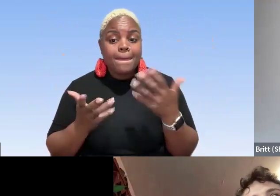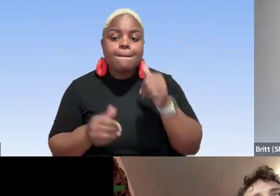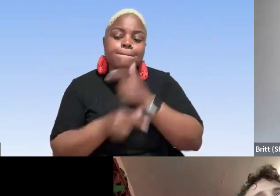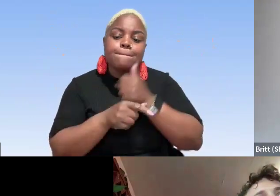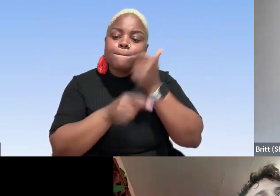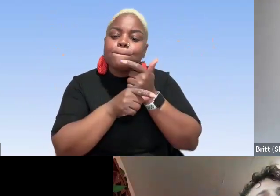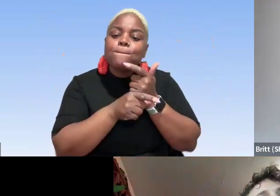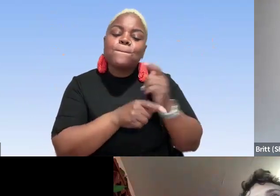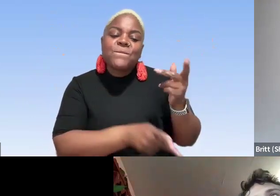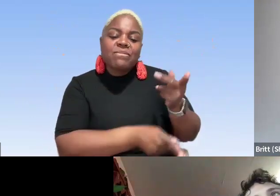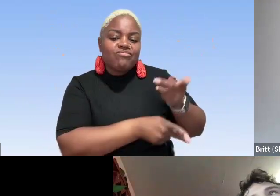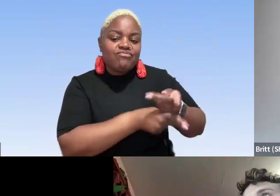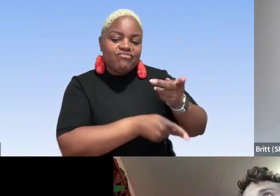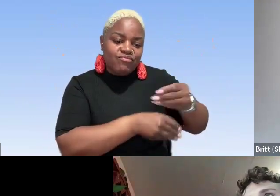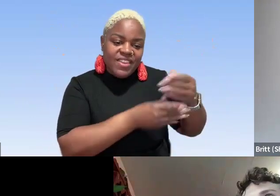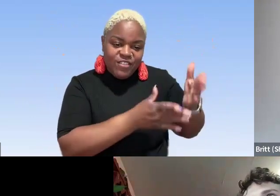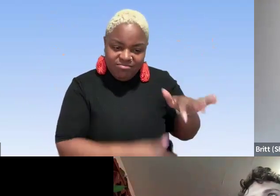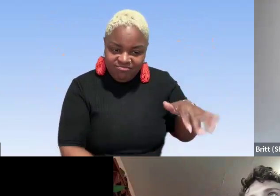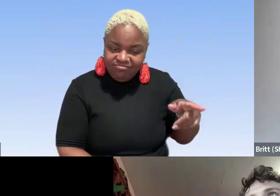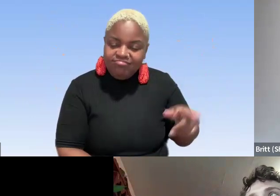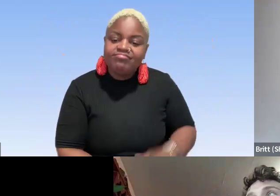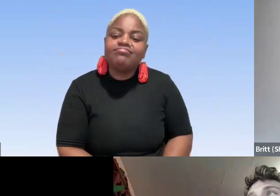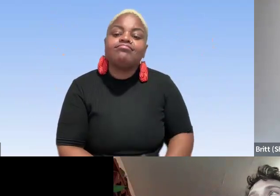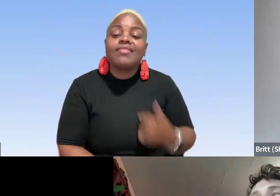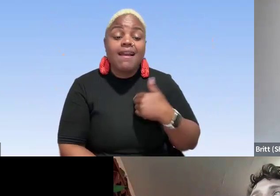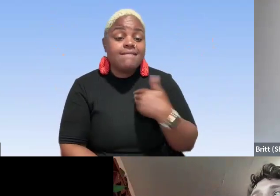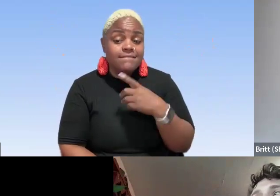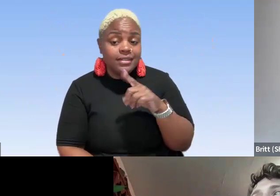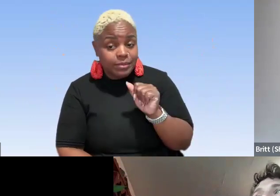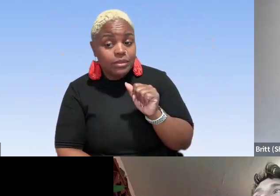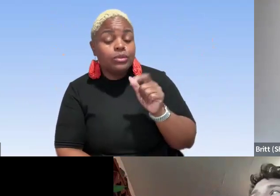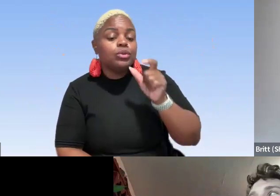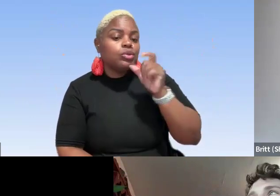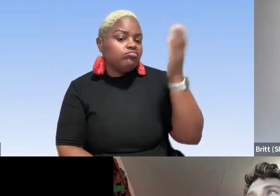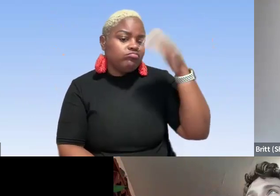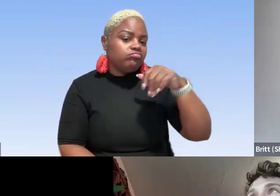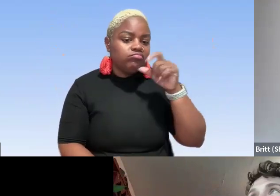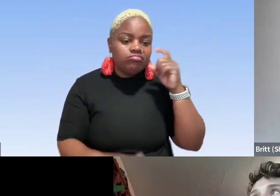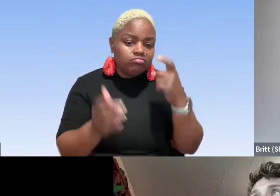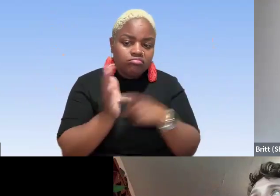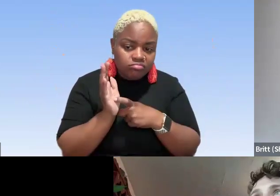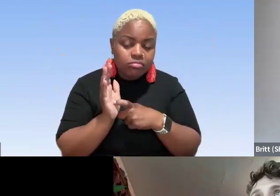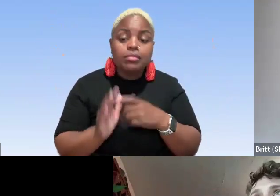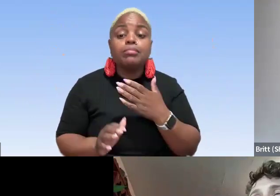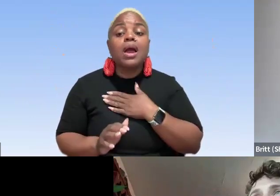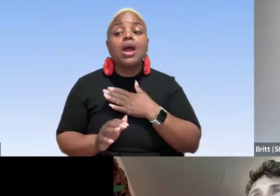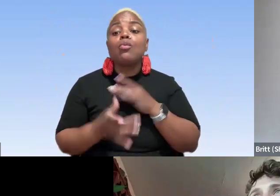I, I have disabilities that are mostly invisible. And my primary relationship to care began, um,